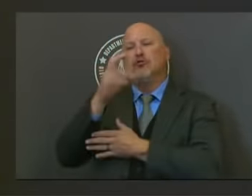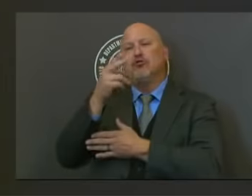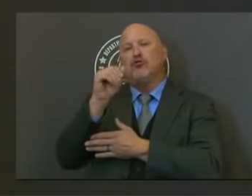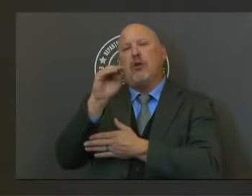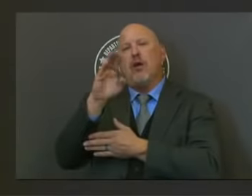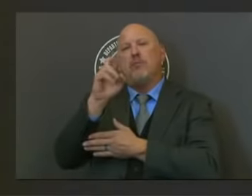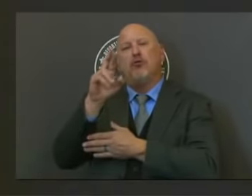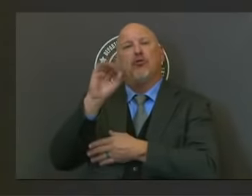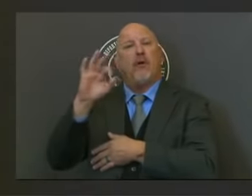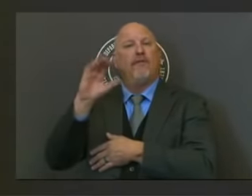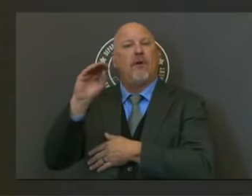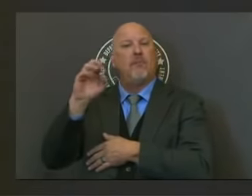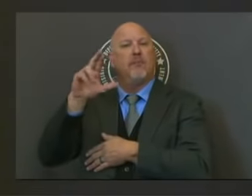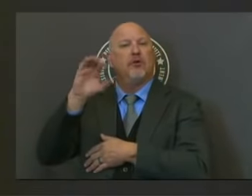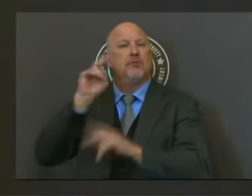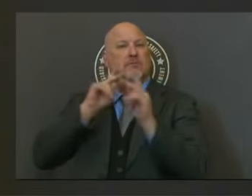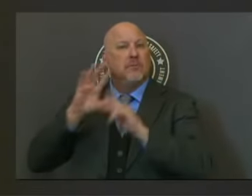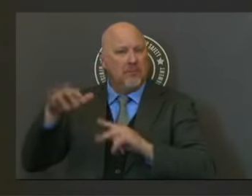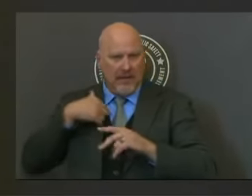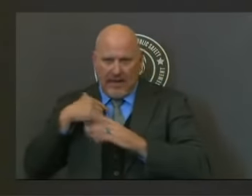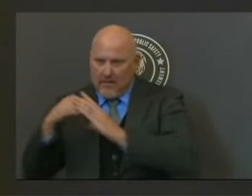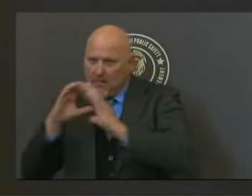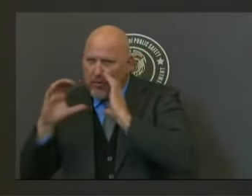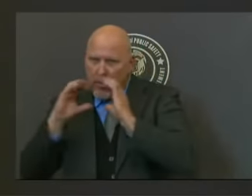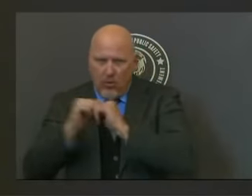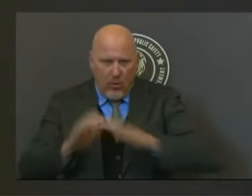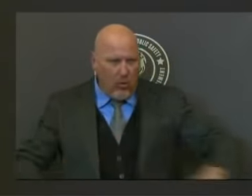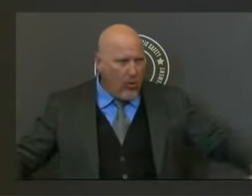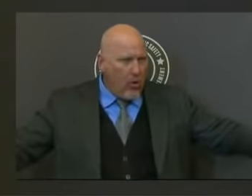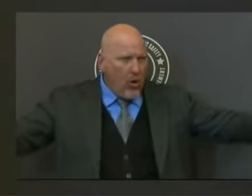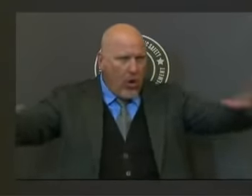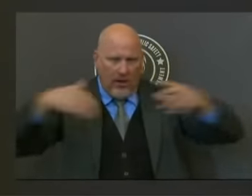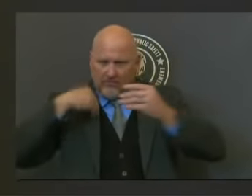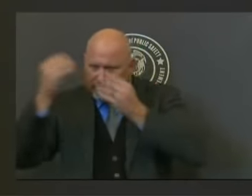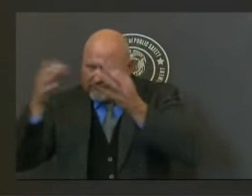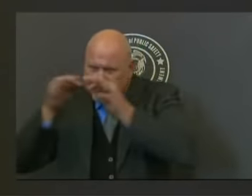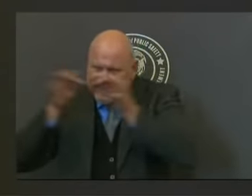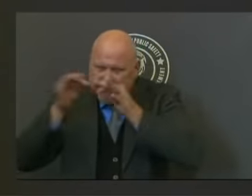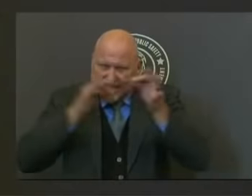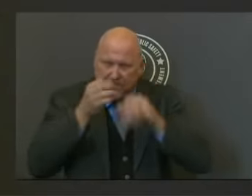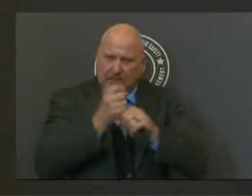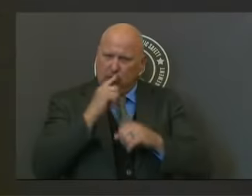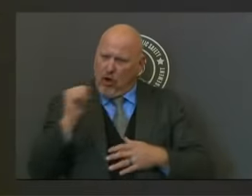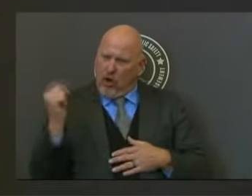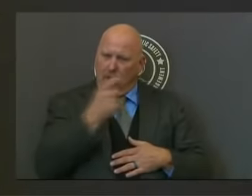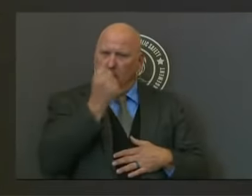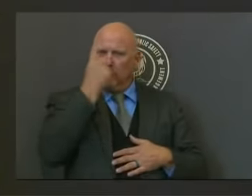what the transmission levels are in the county's